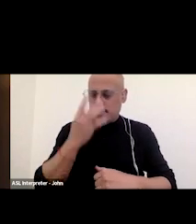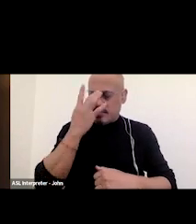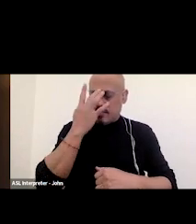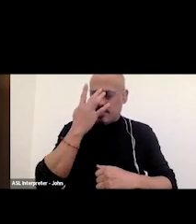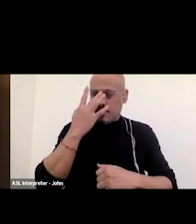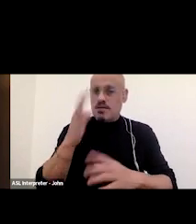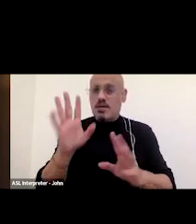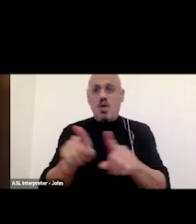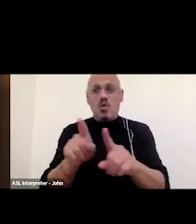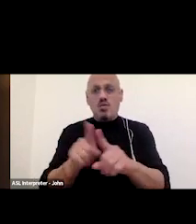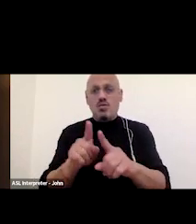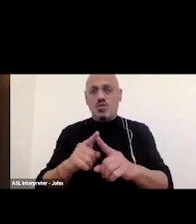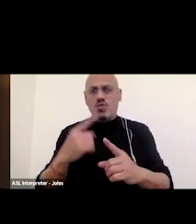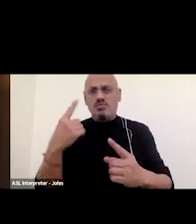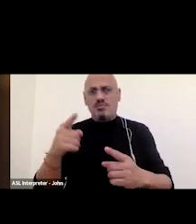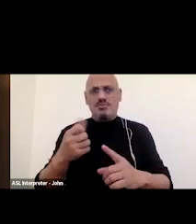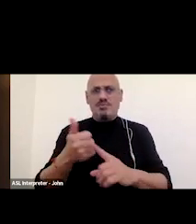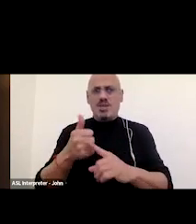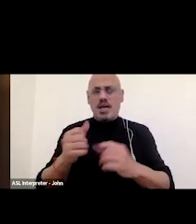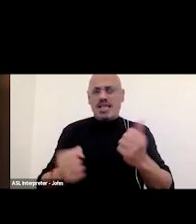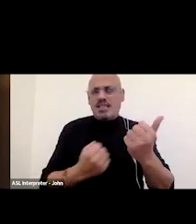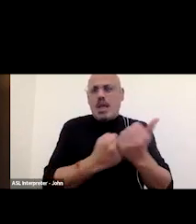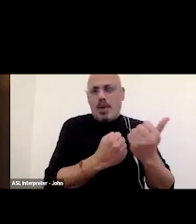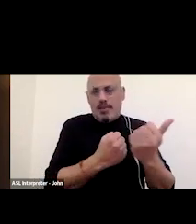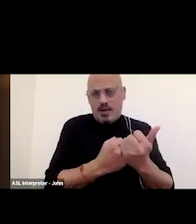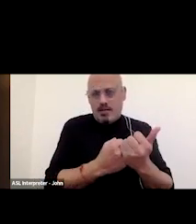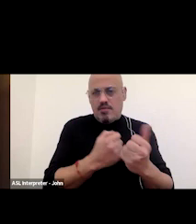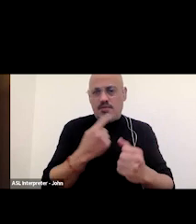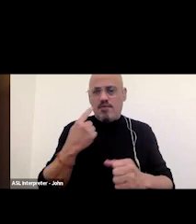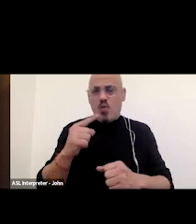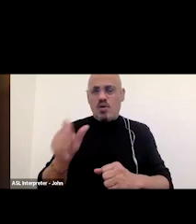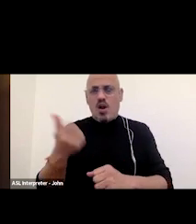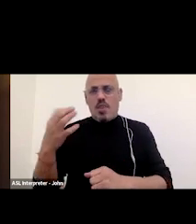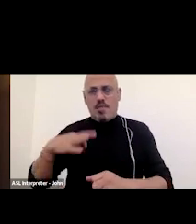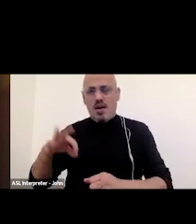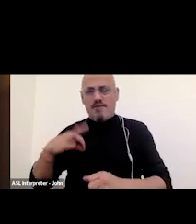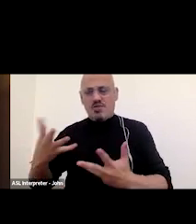Also, in the context of being a supplement to the other benefits I've already talked about.